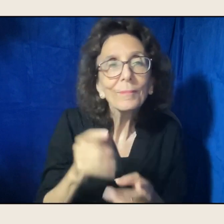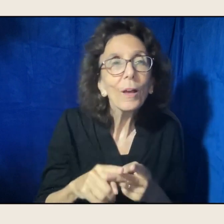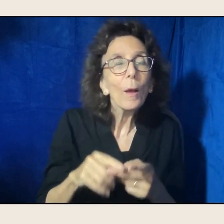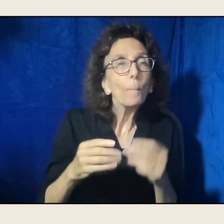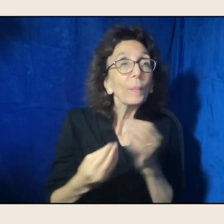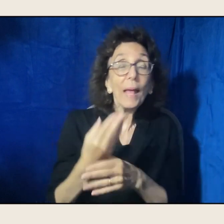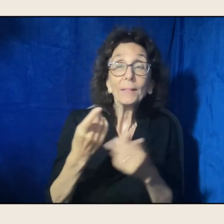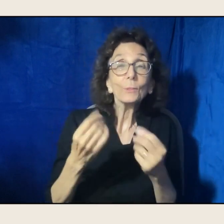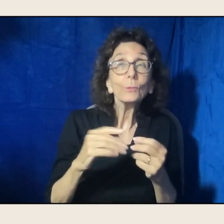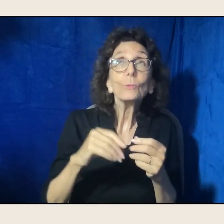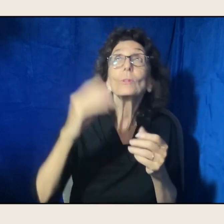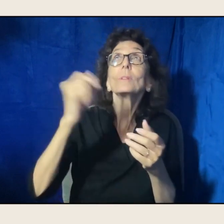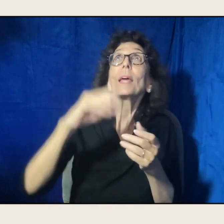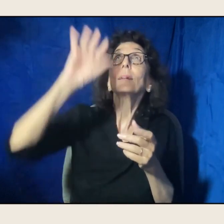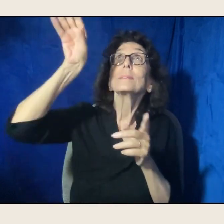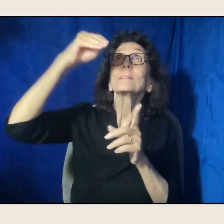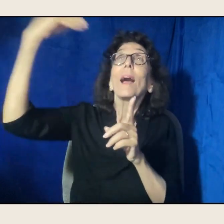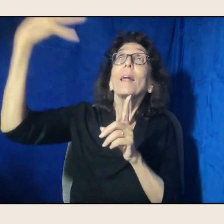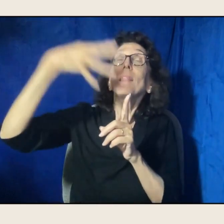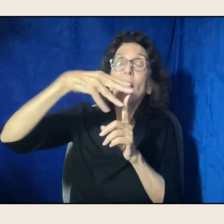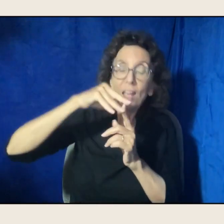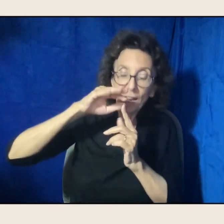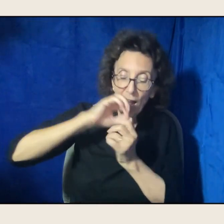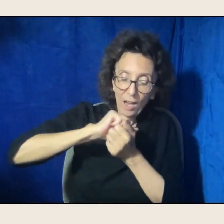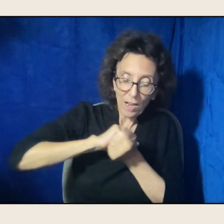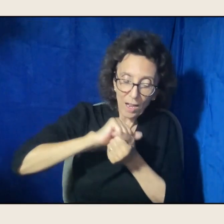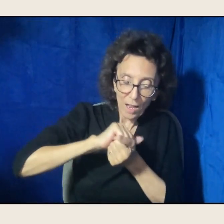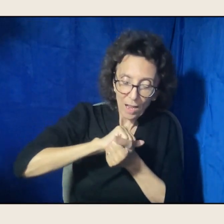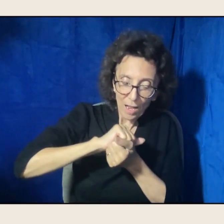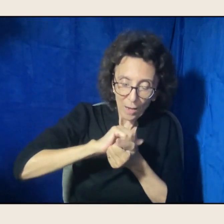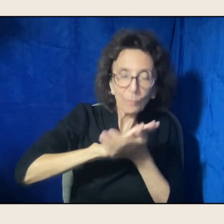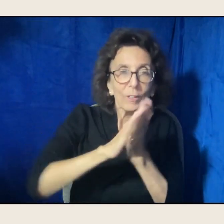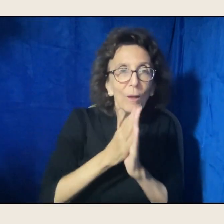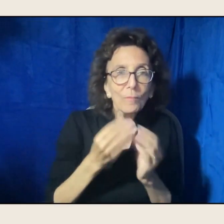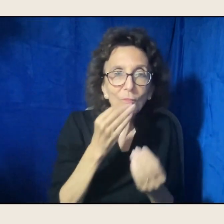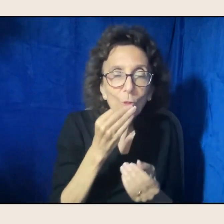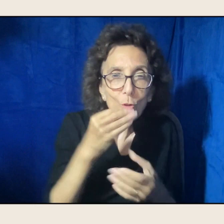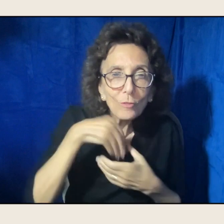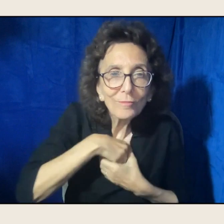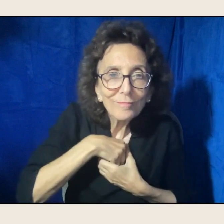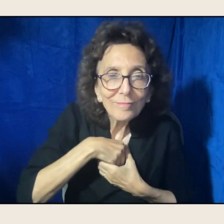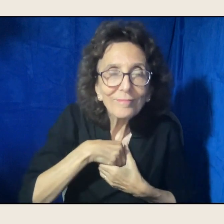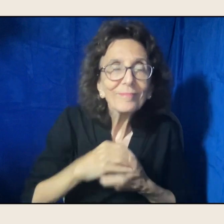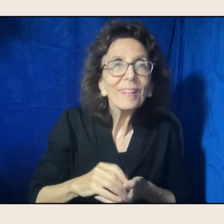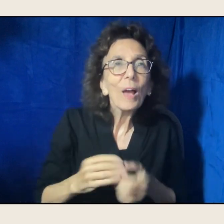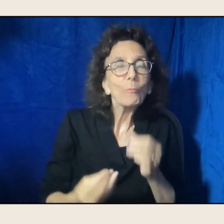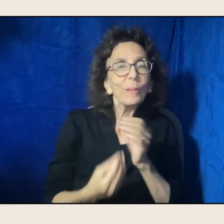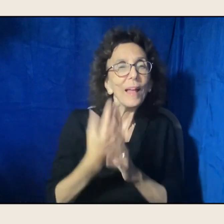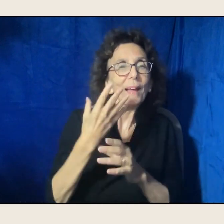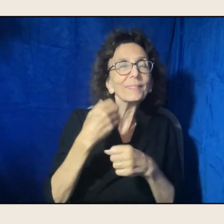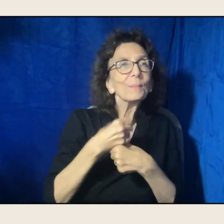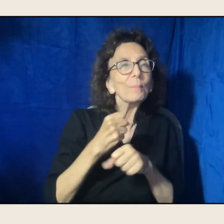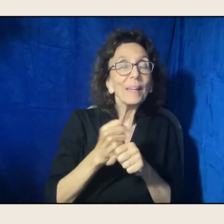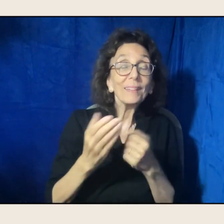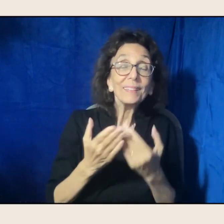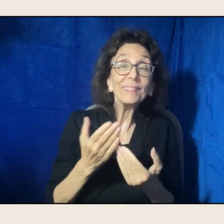into food, like making it easier for us to breathe.